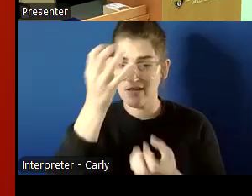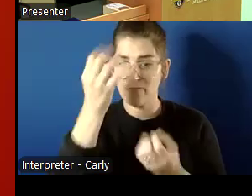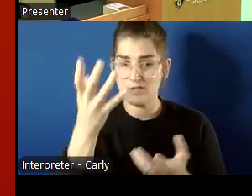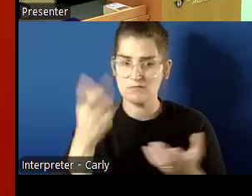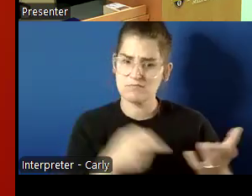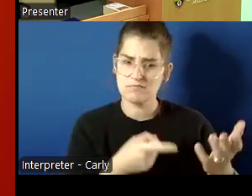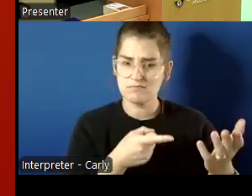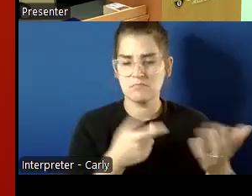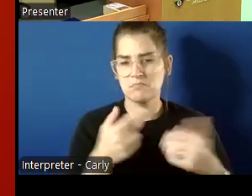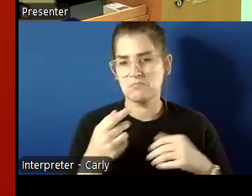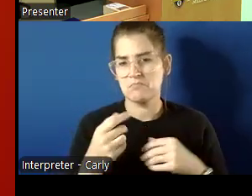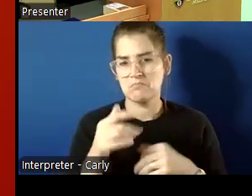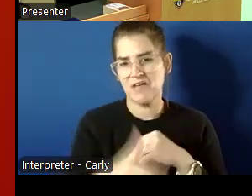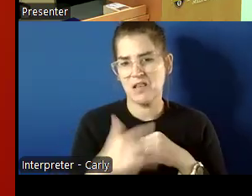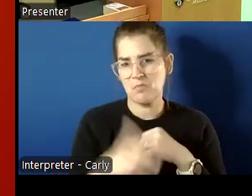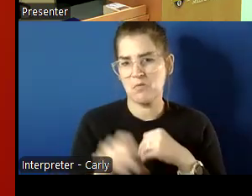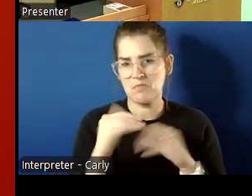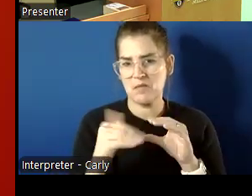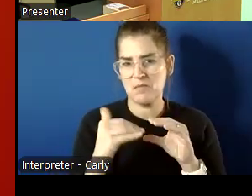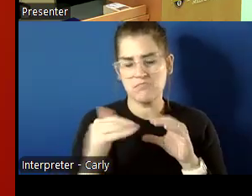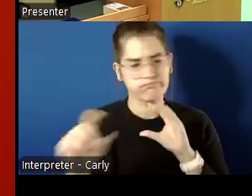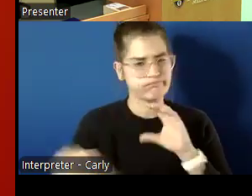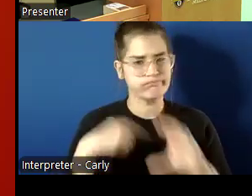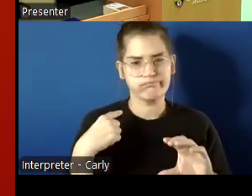email available at the end. You can write to me and I'll send you a copy of the personal